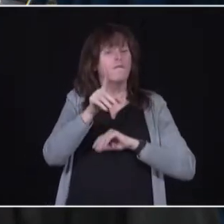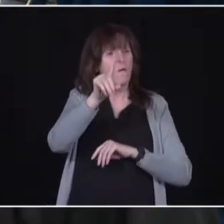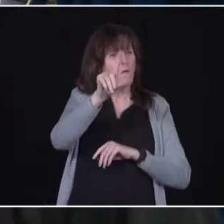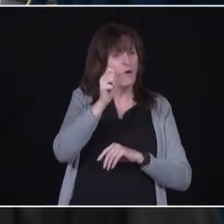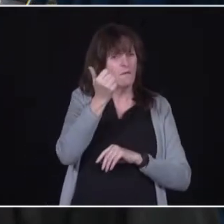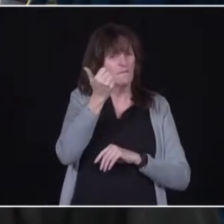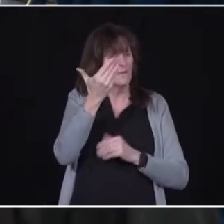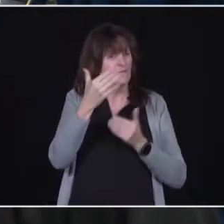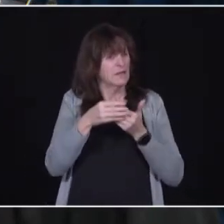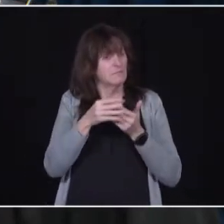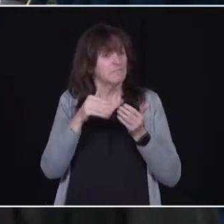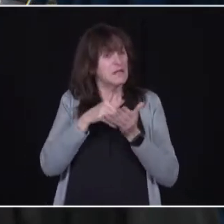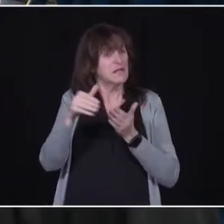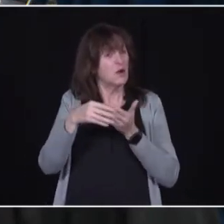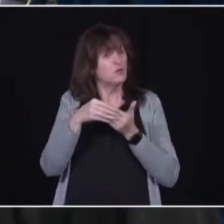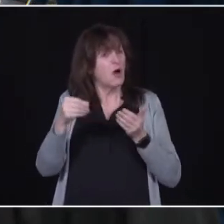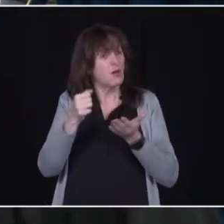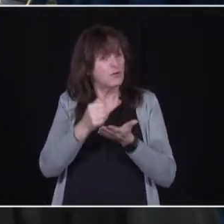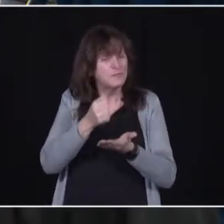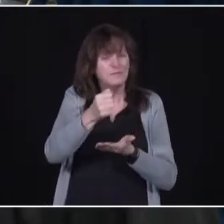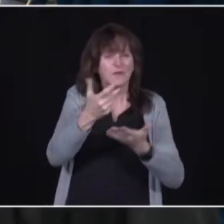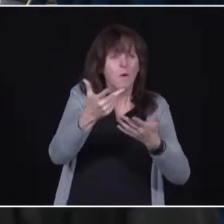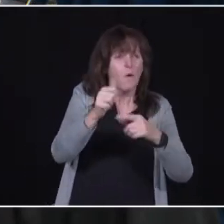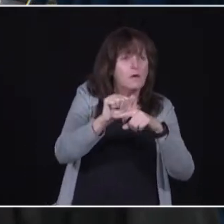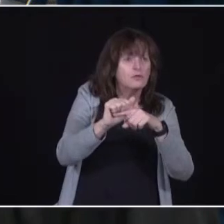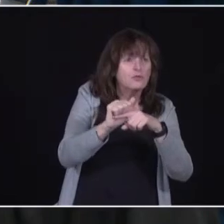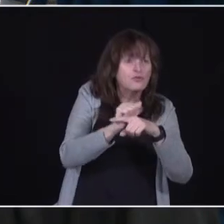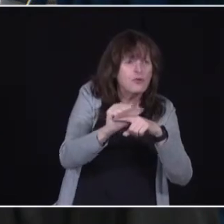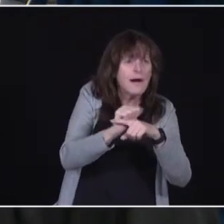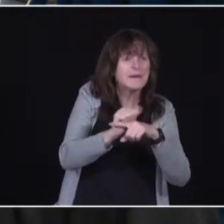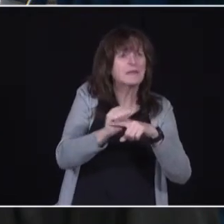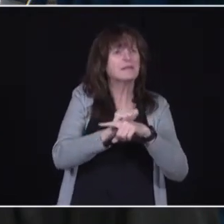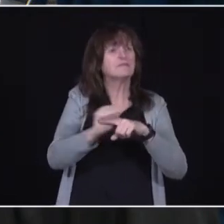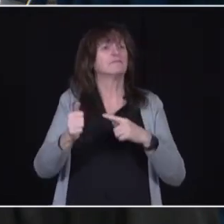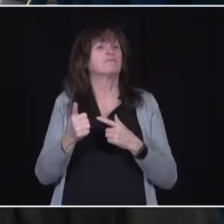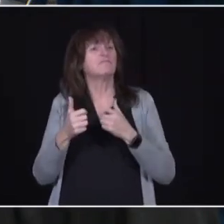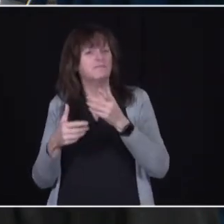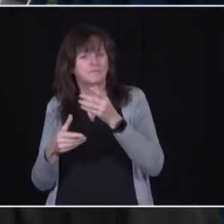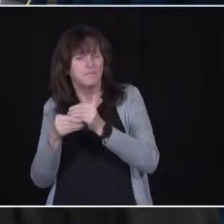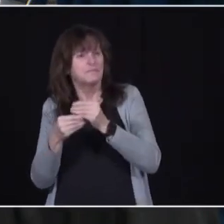an additional 8200 new personal support workers under a similar